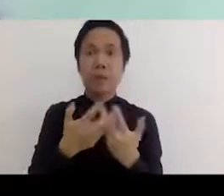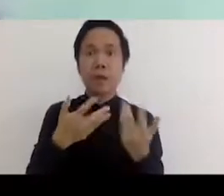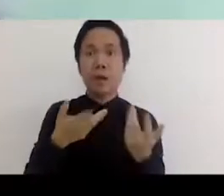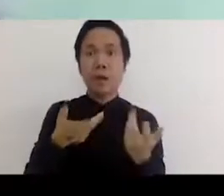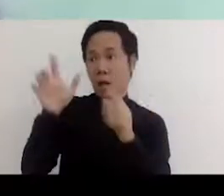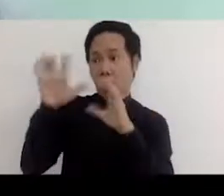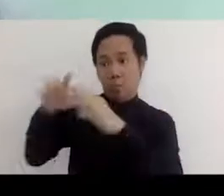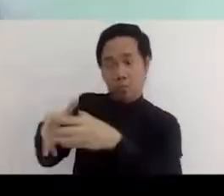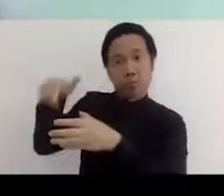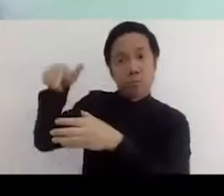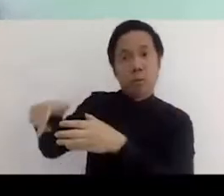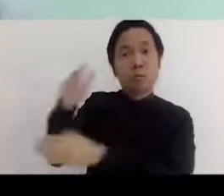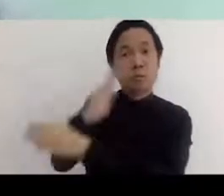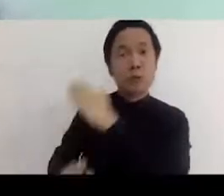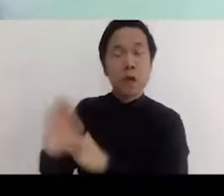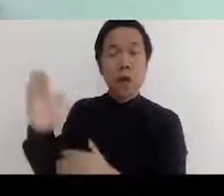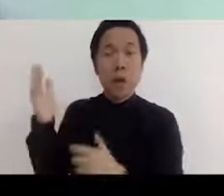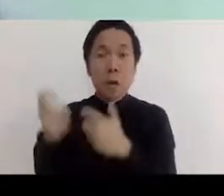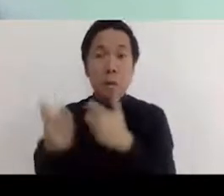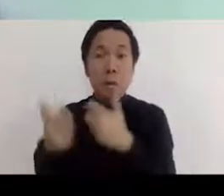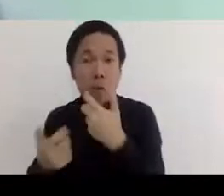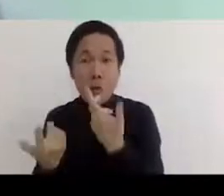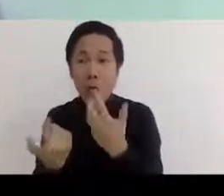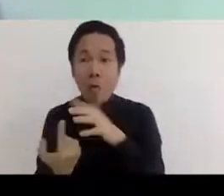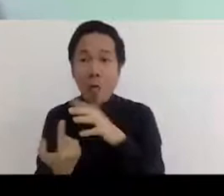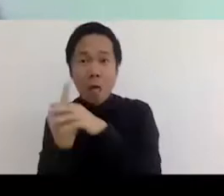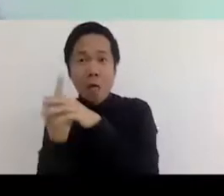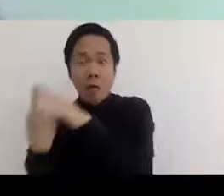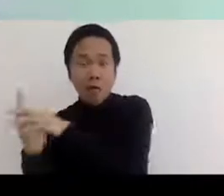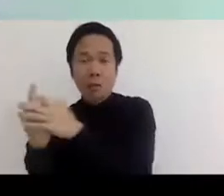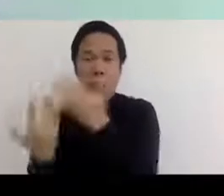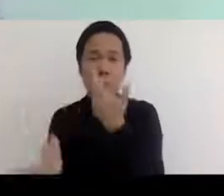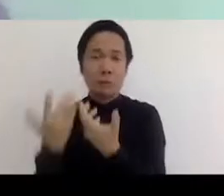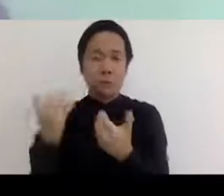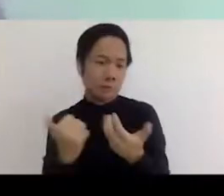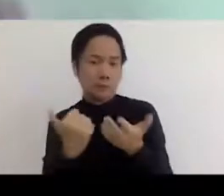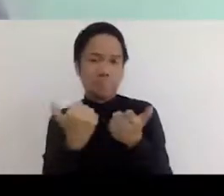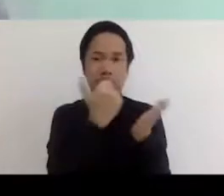that they must be considering when they're thinking about these responses.